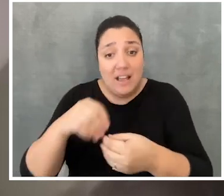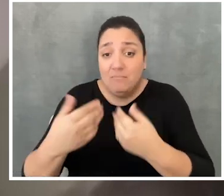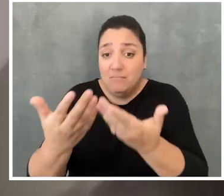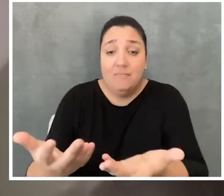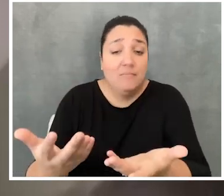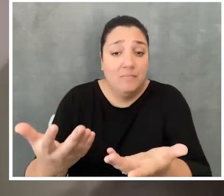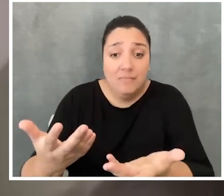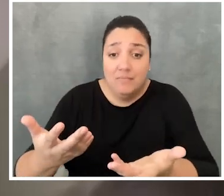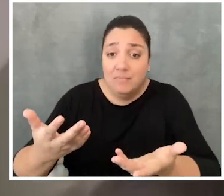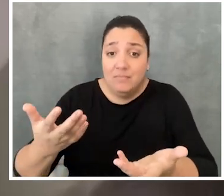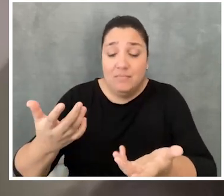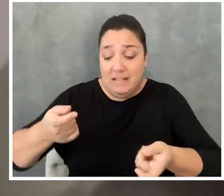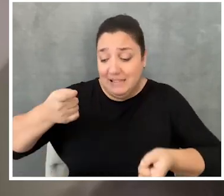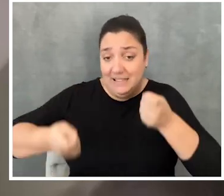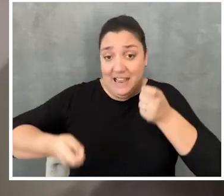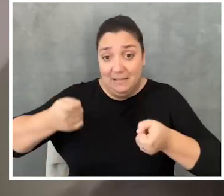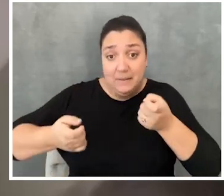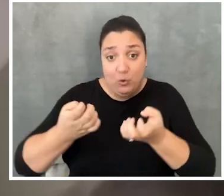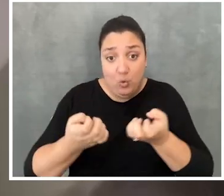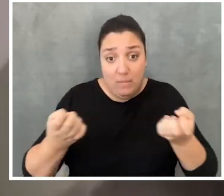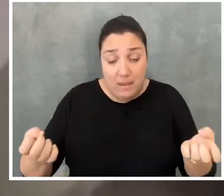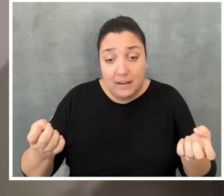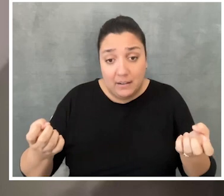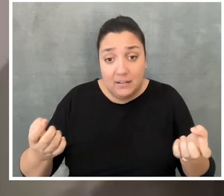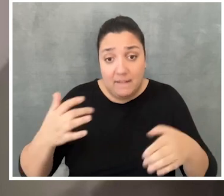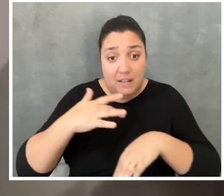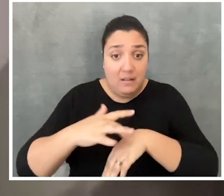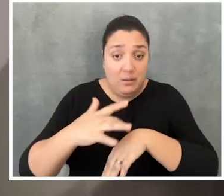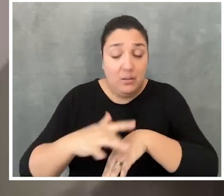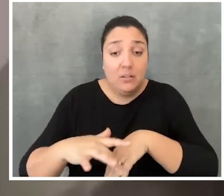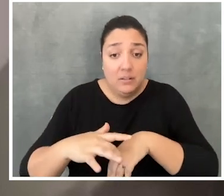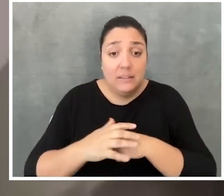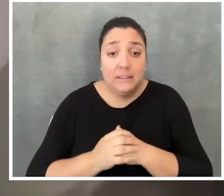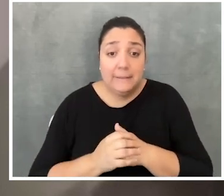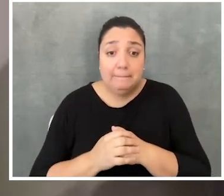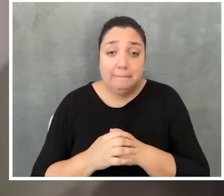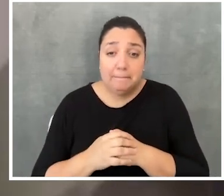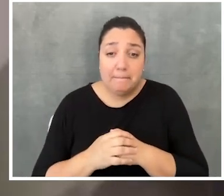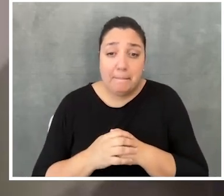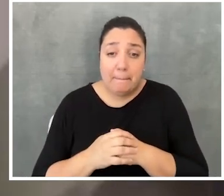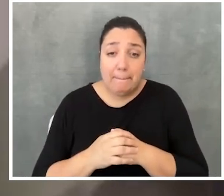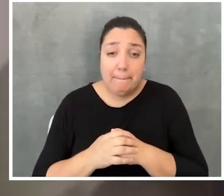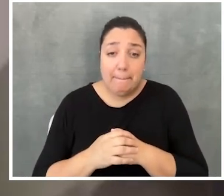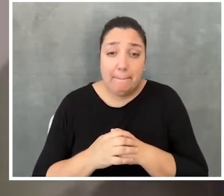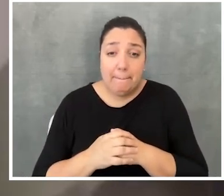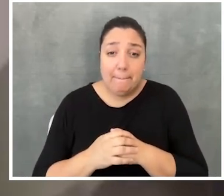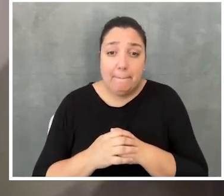adaptive medical equipment available. Under the ADA currently,